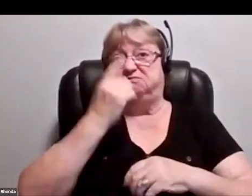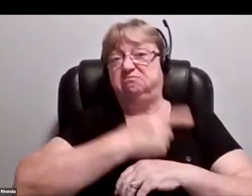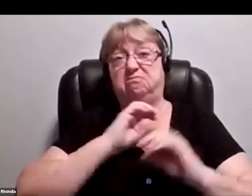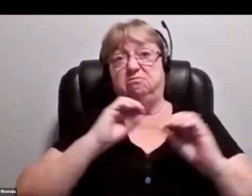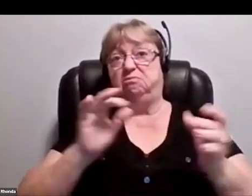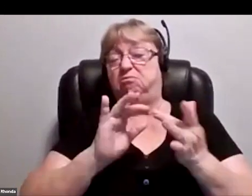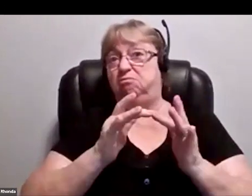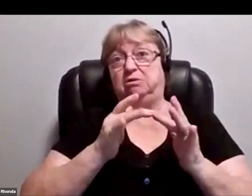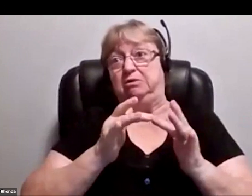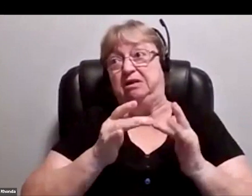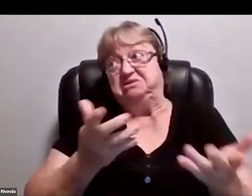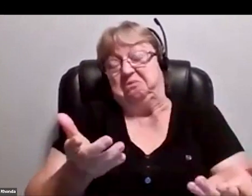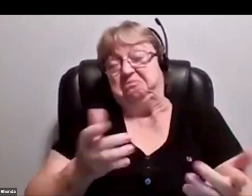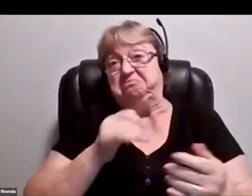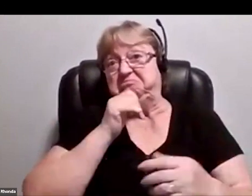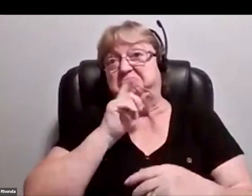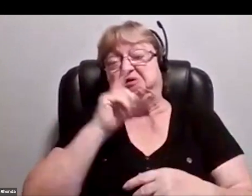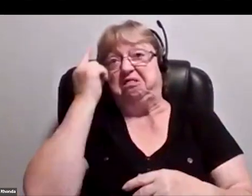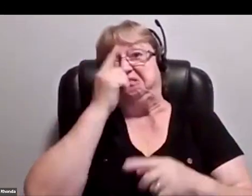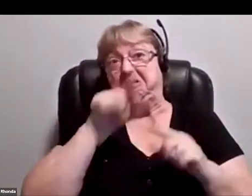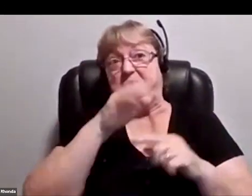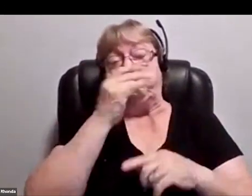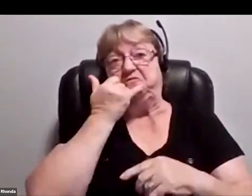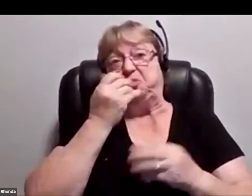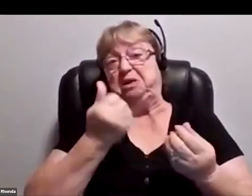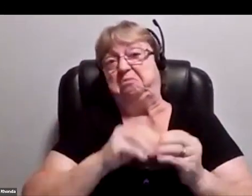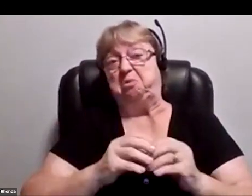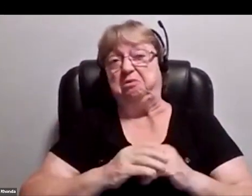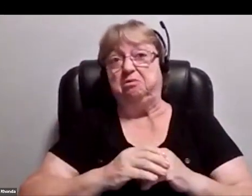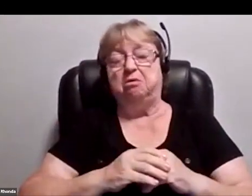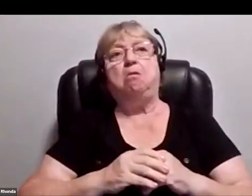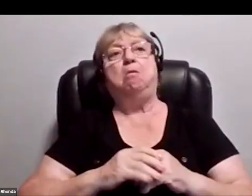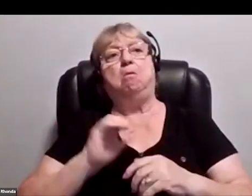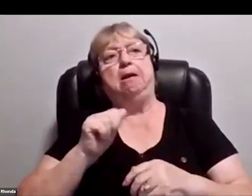is something you don't really think about anymore. That's really interesting.